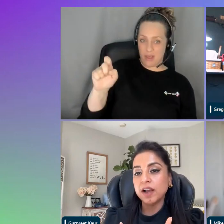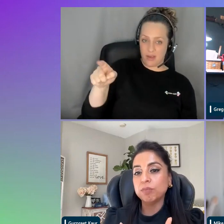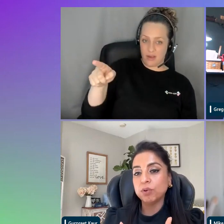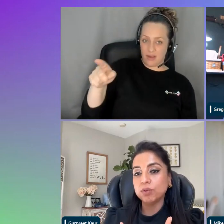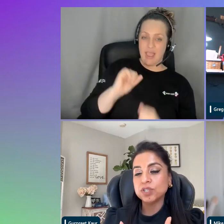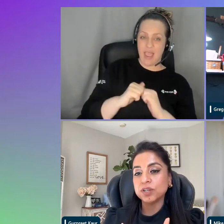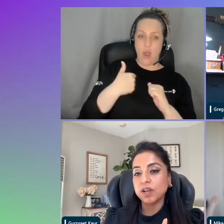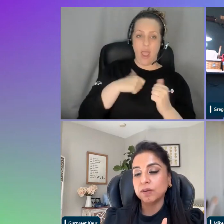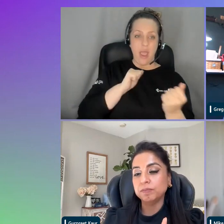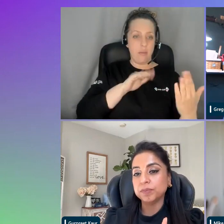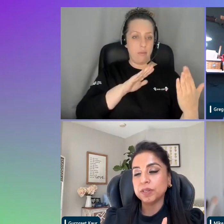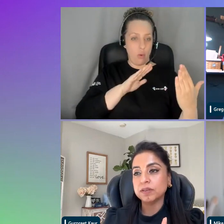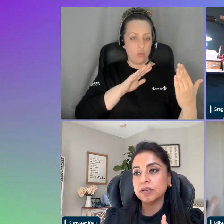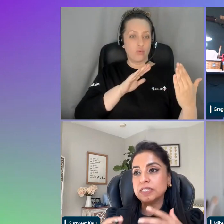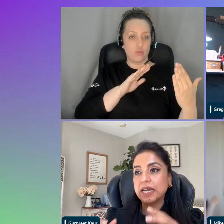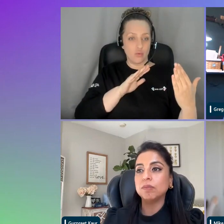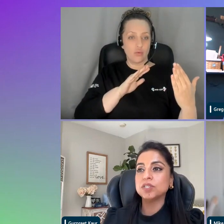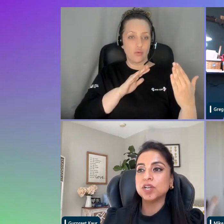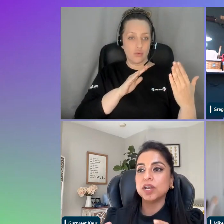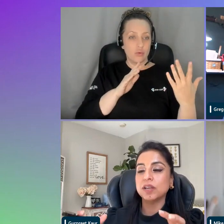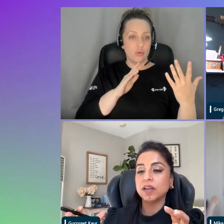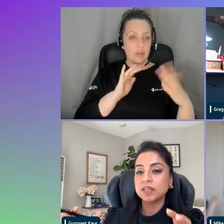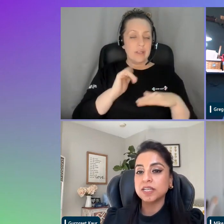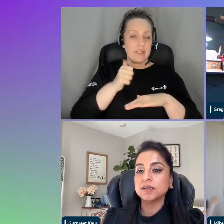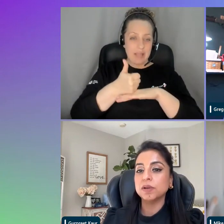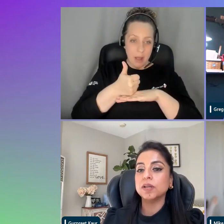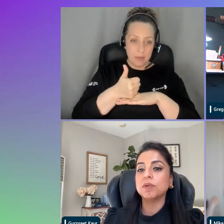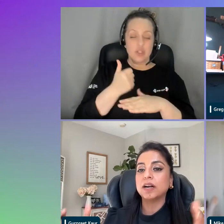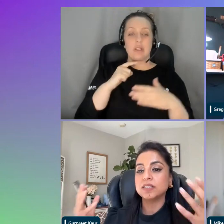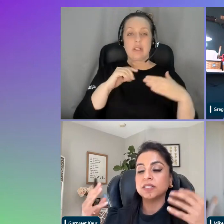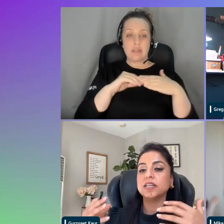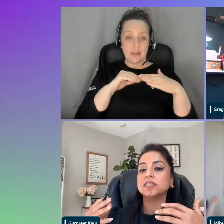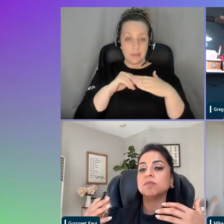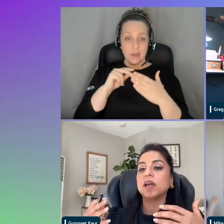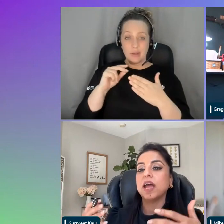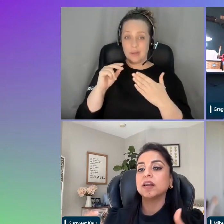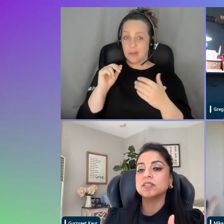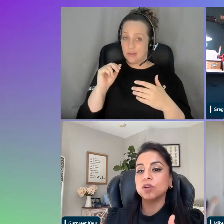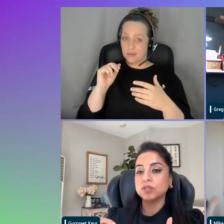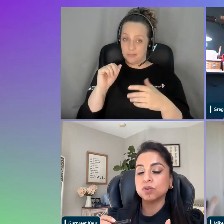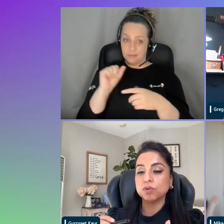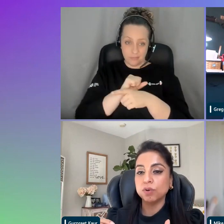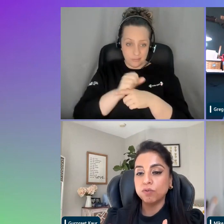and integrating, um, into their daily jobs. And I couldn't agree more with Mike. Right. Like the way I approach, um, establishing